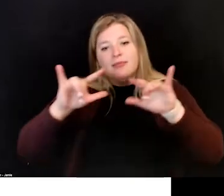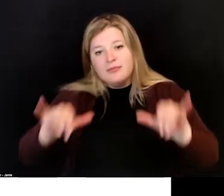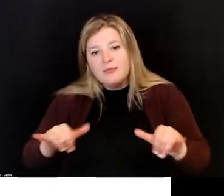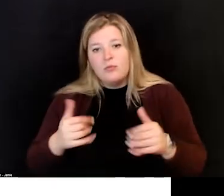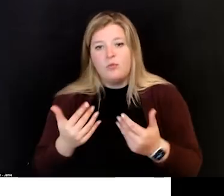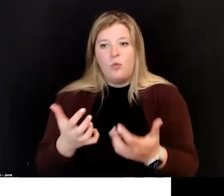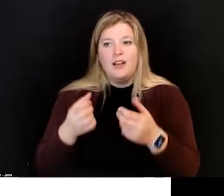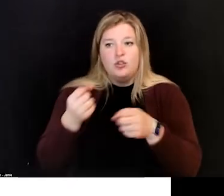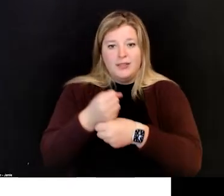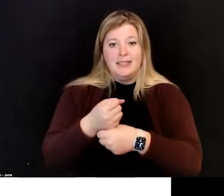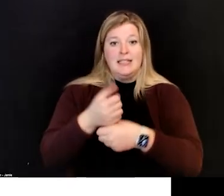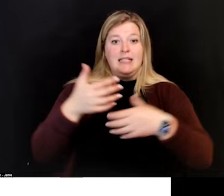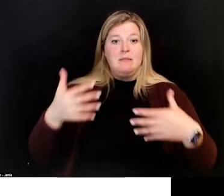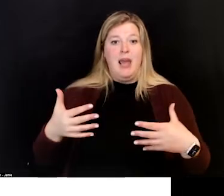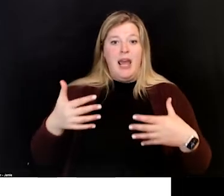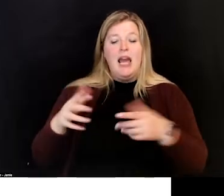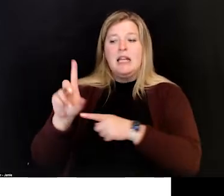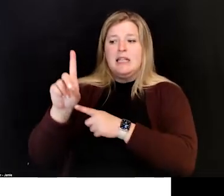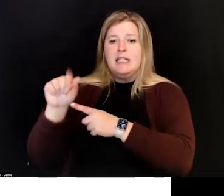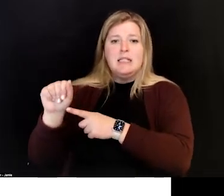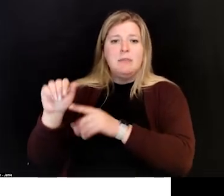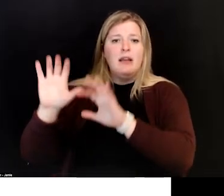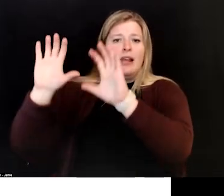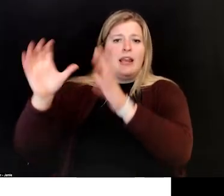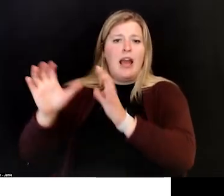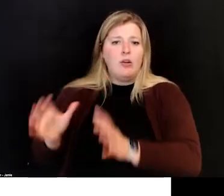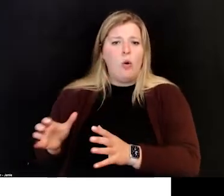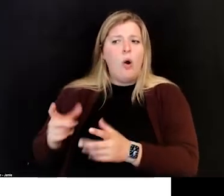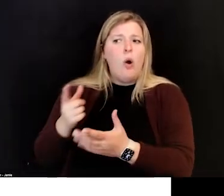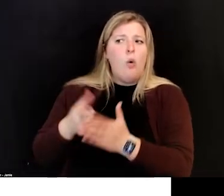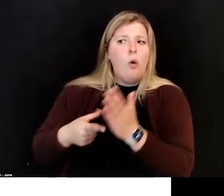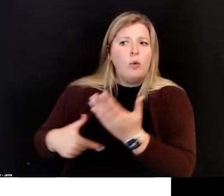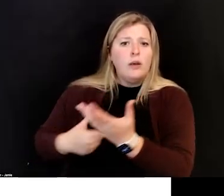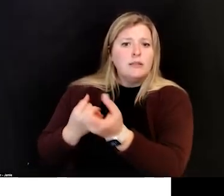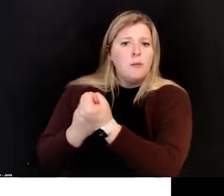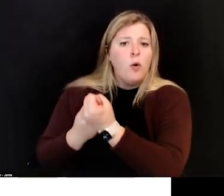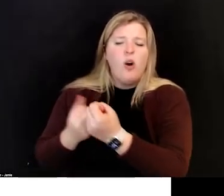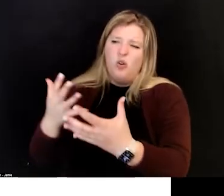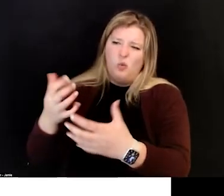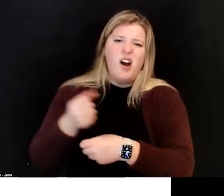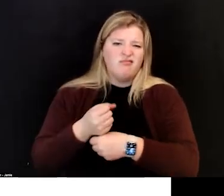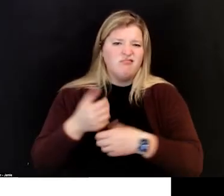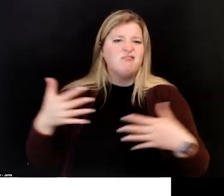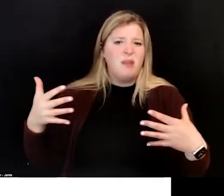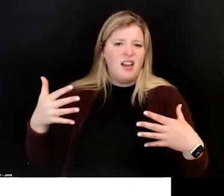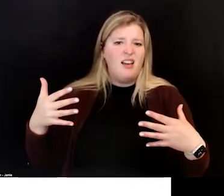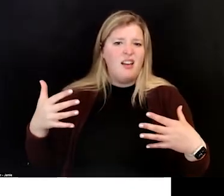the categories of disabilities that we are supporting, and we want to try to find a way to motivate people